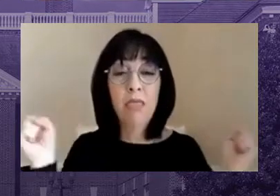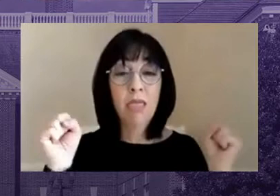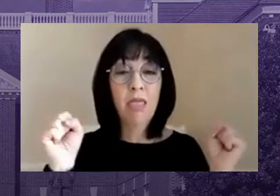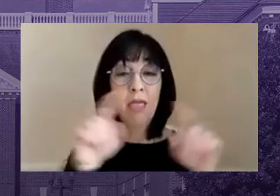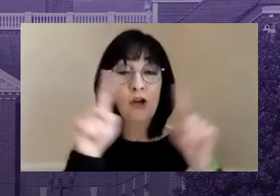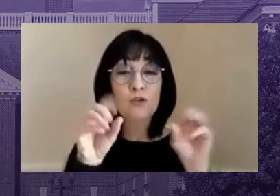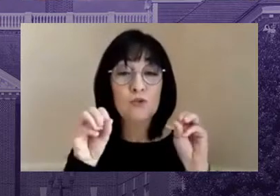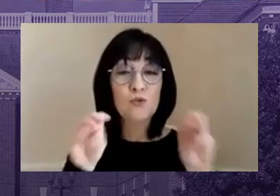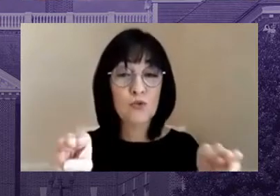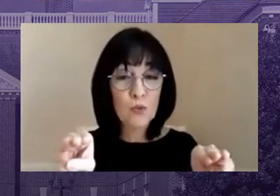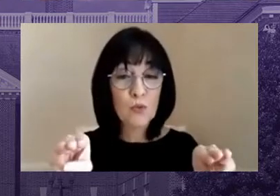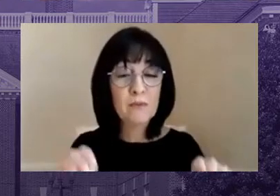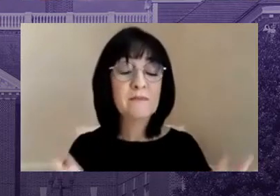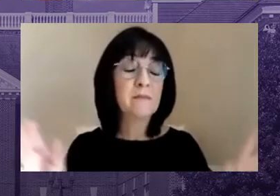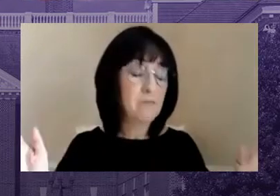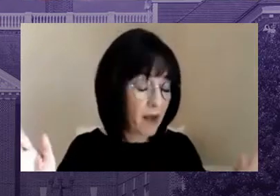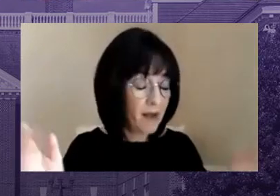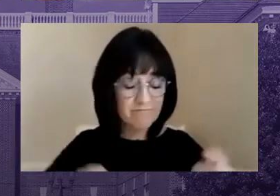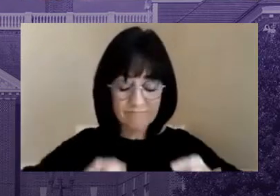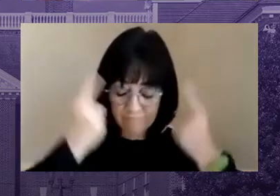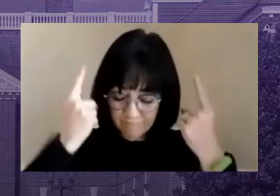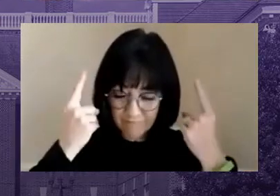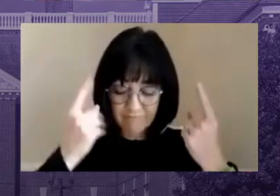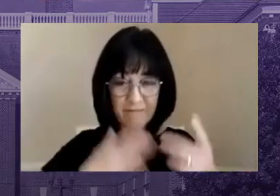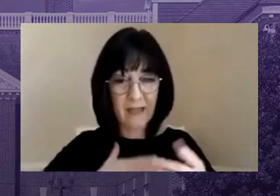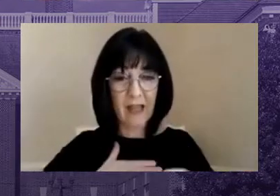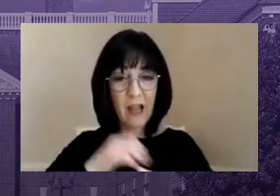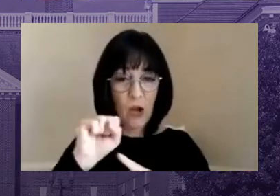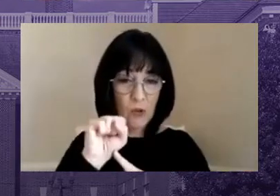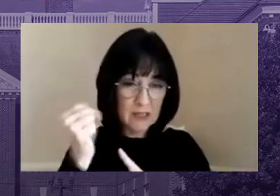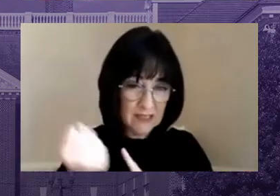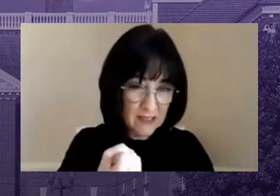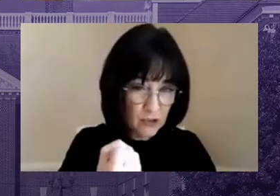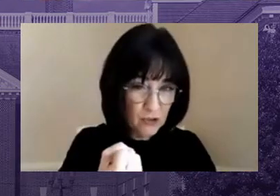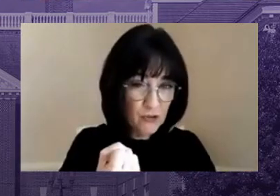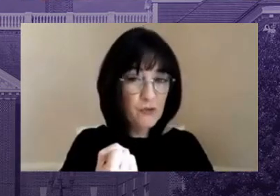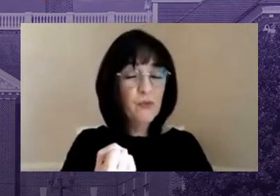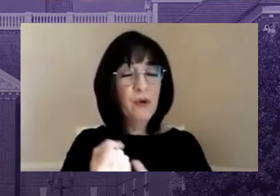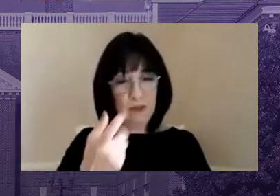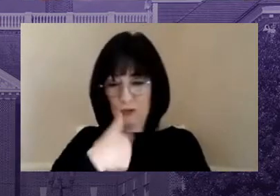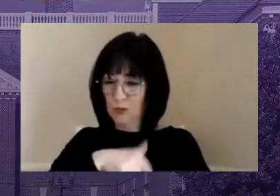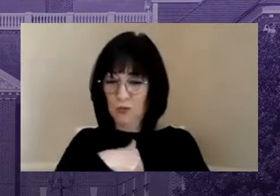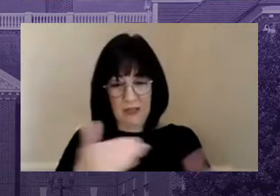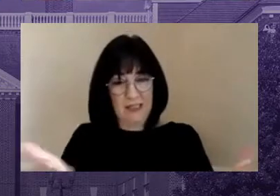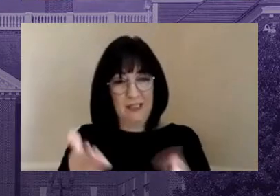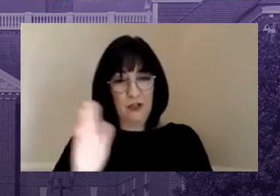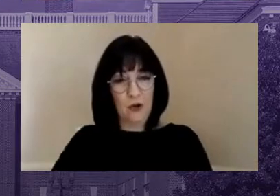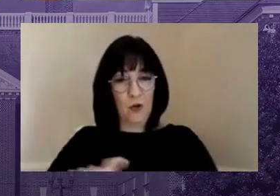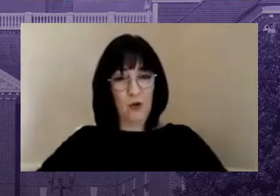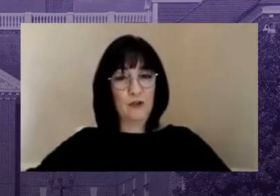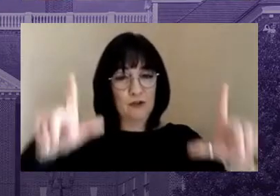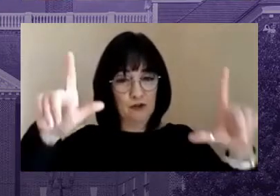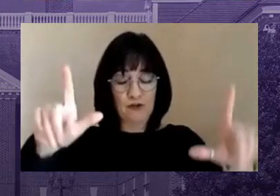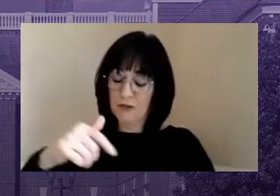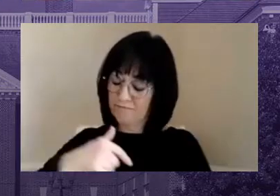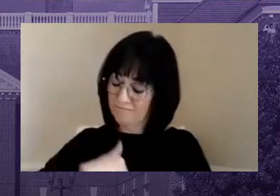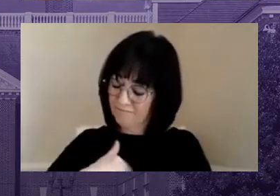situation as it exists, places us all here on the screen. So I am humbled to join everyone today.